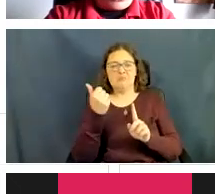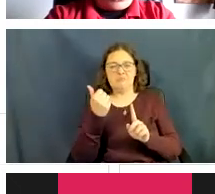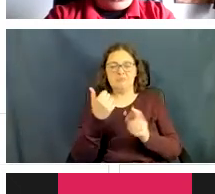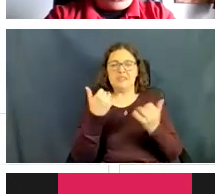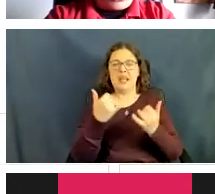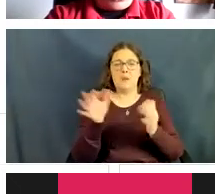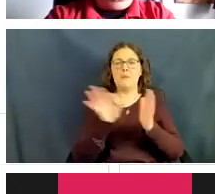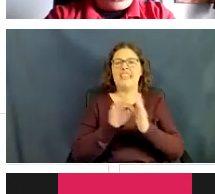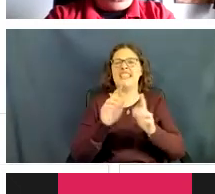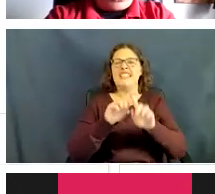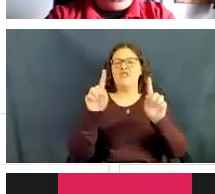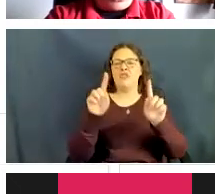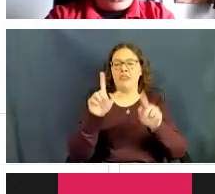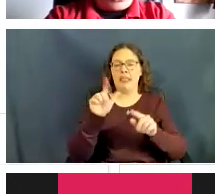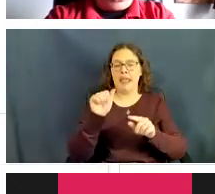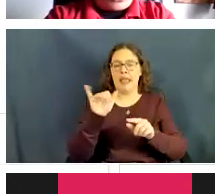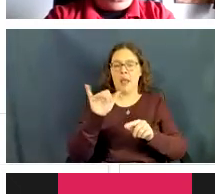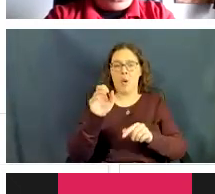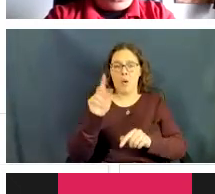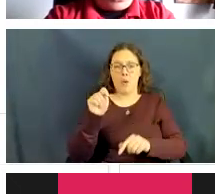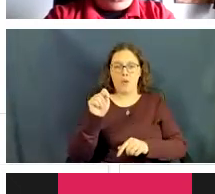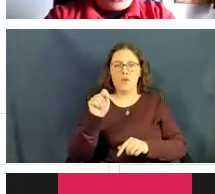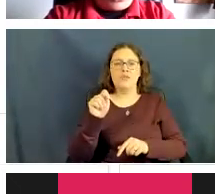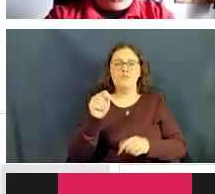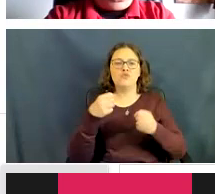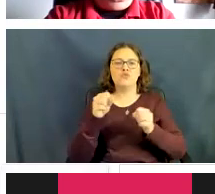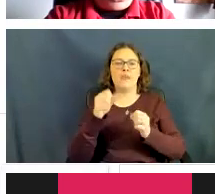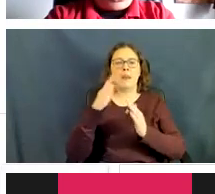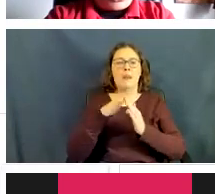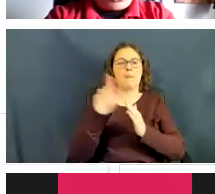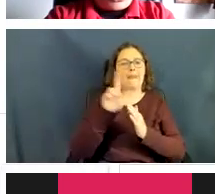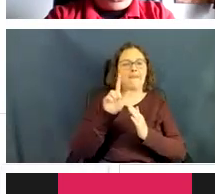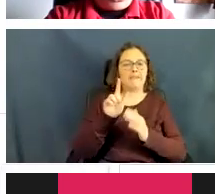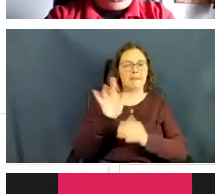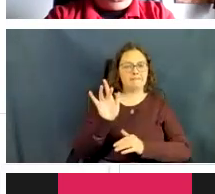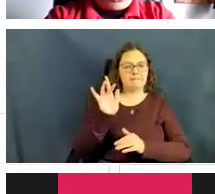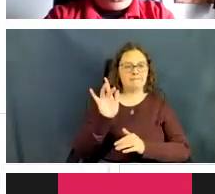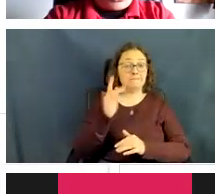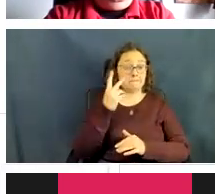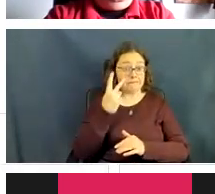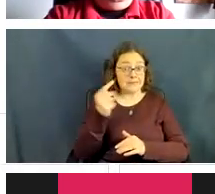Now, there was some problem earlier this week with the links we put into the Padlet